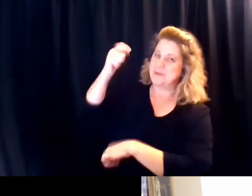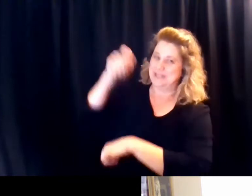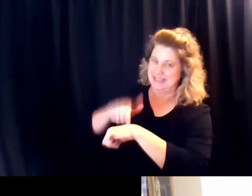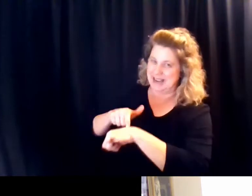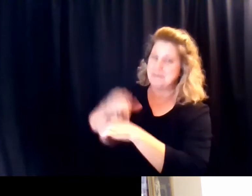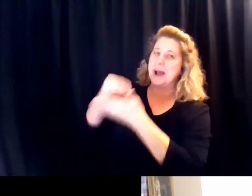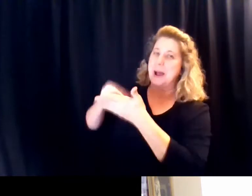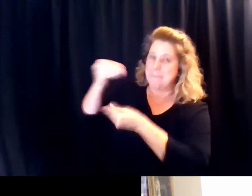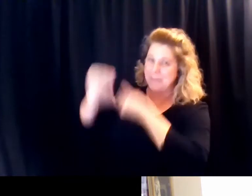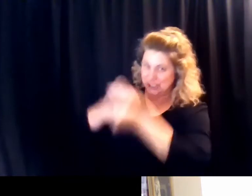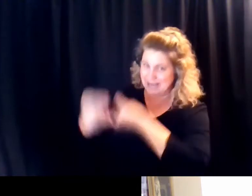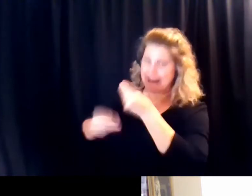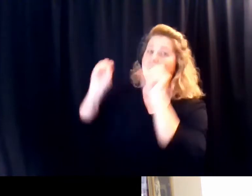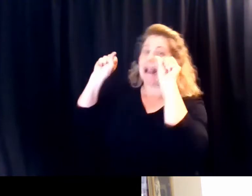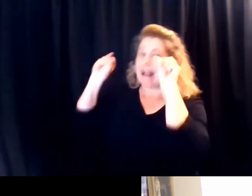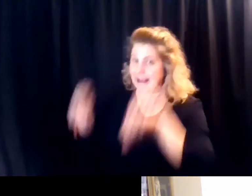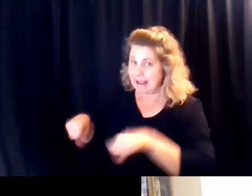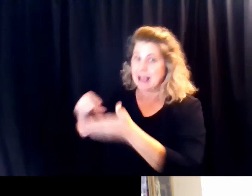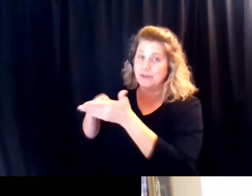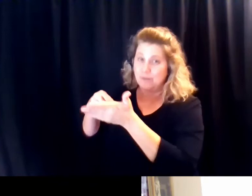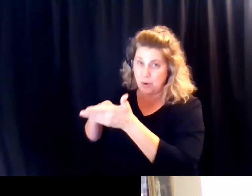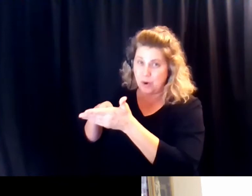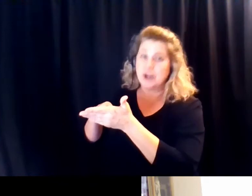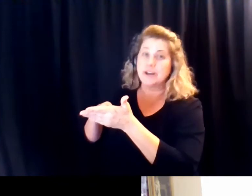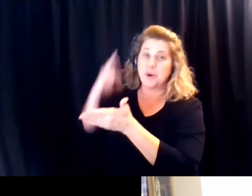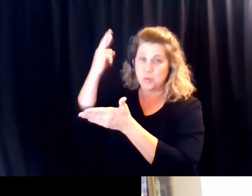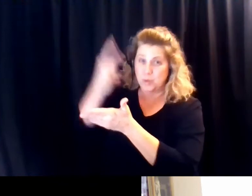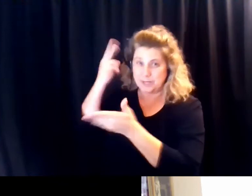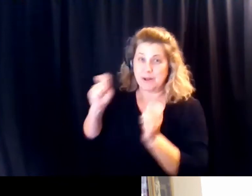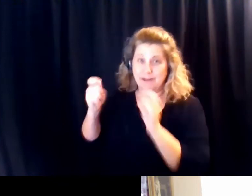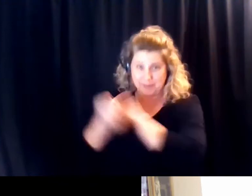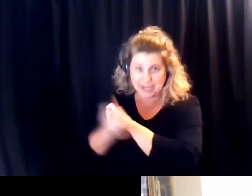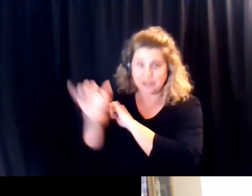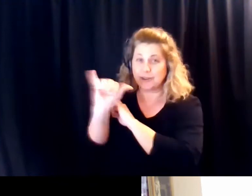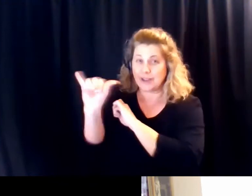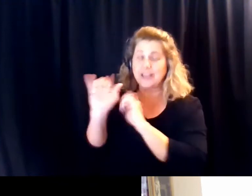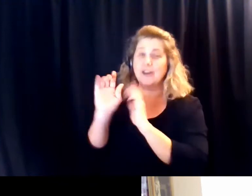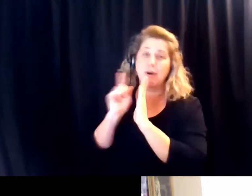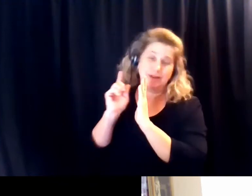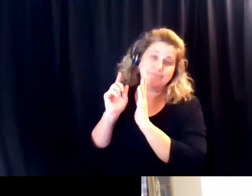Heather Dibblee: Like at one of the institutions. I've been a part of an accessible door is not